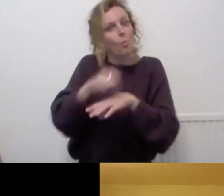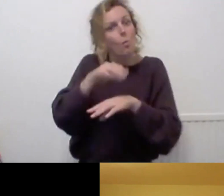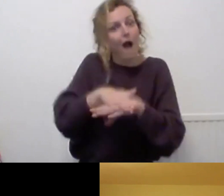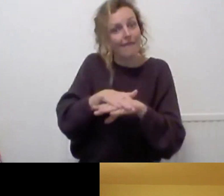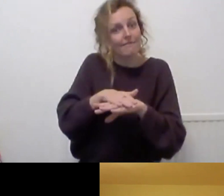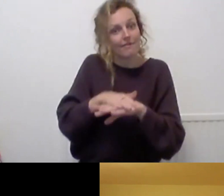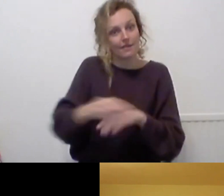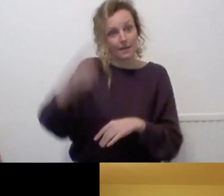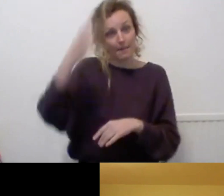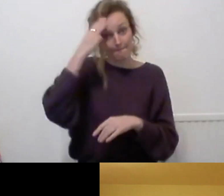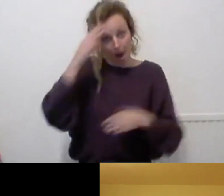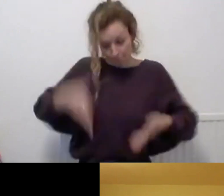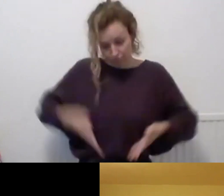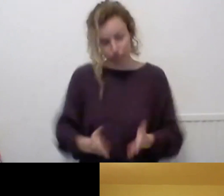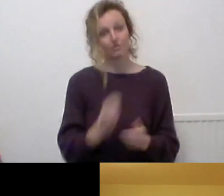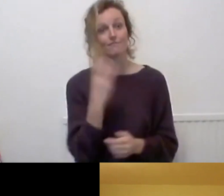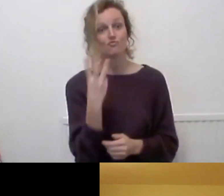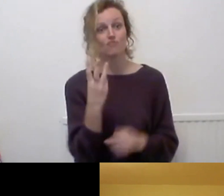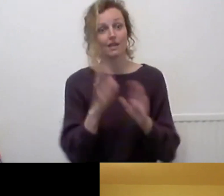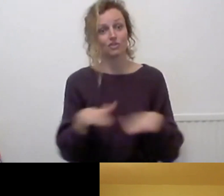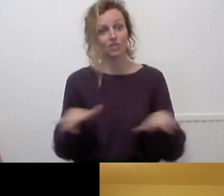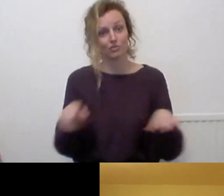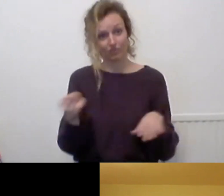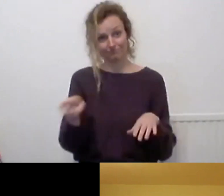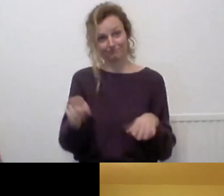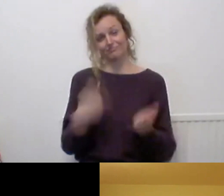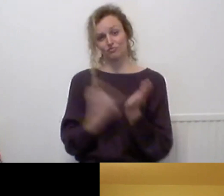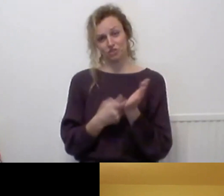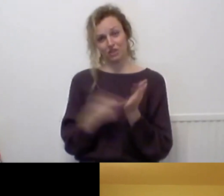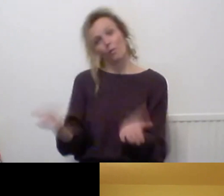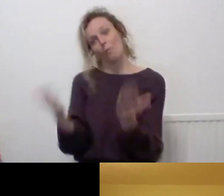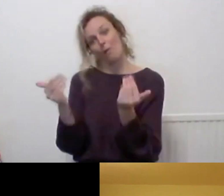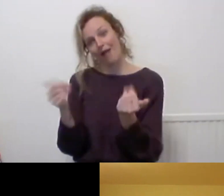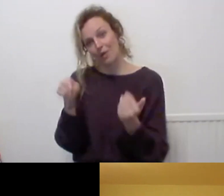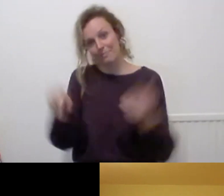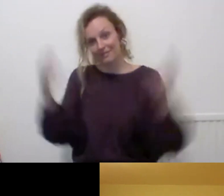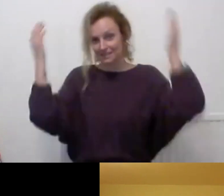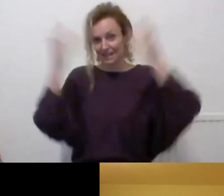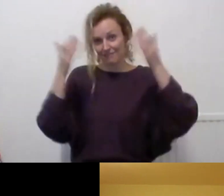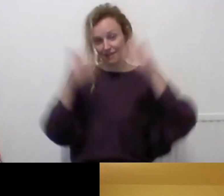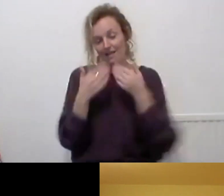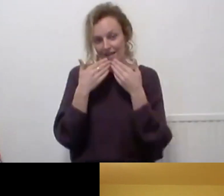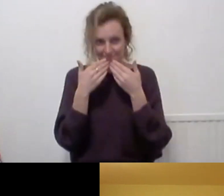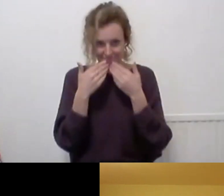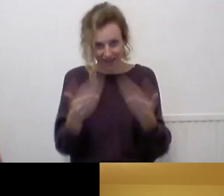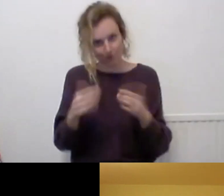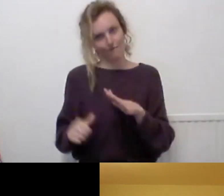Rijeka. Welcome this evening. And thank you very much for being our main speaker this evening.